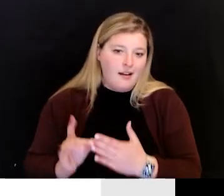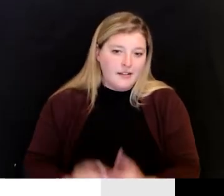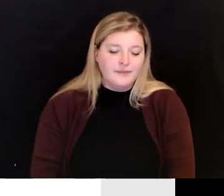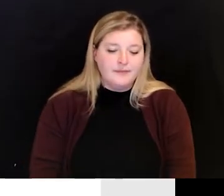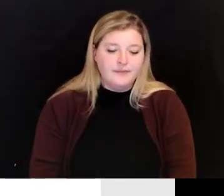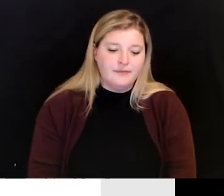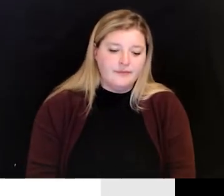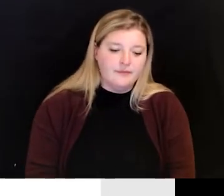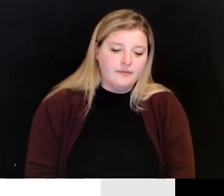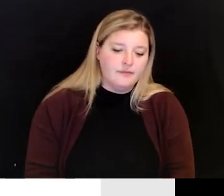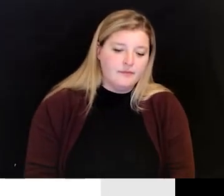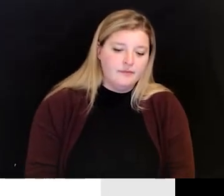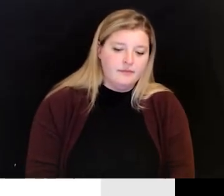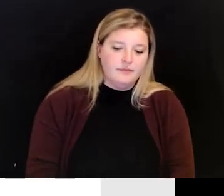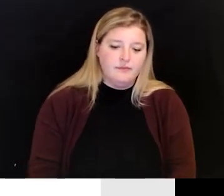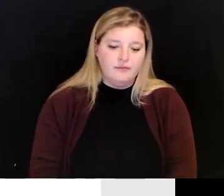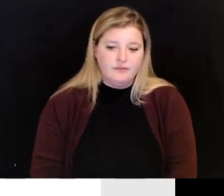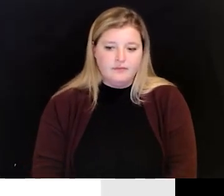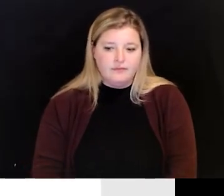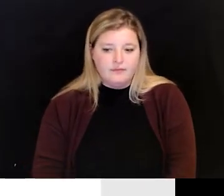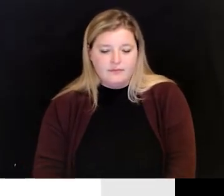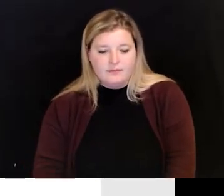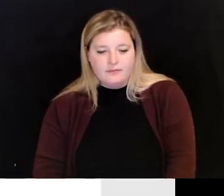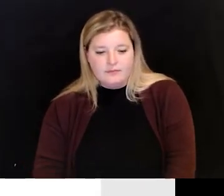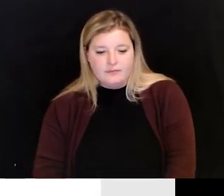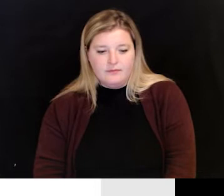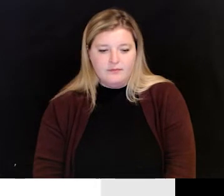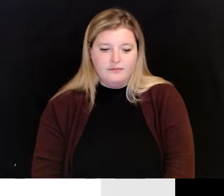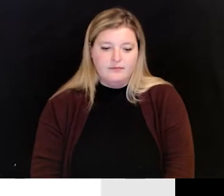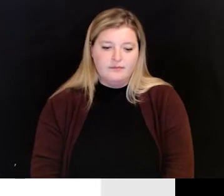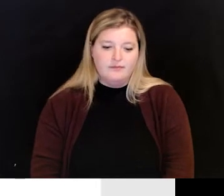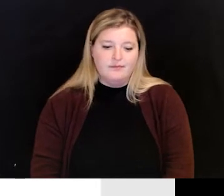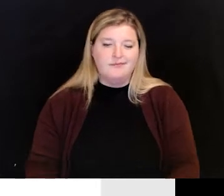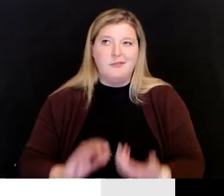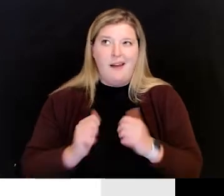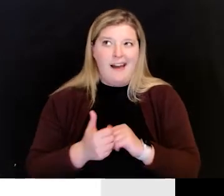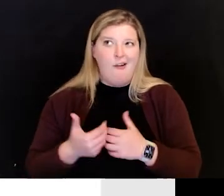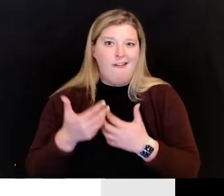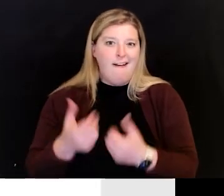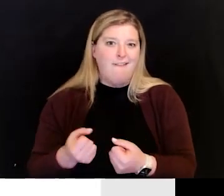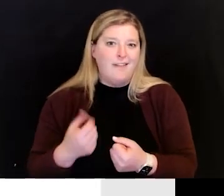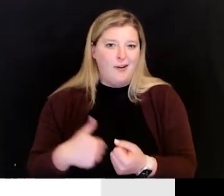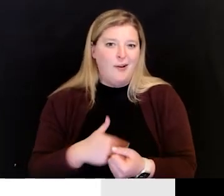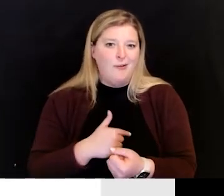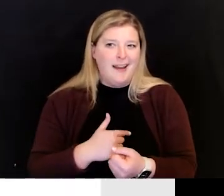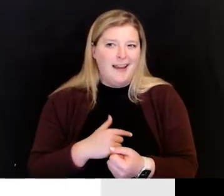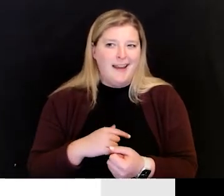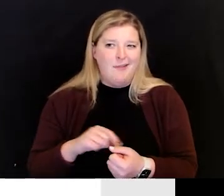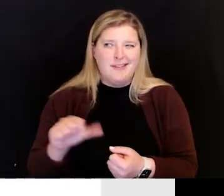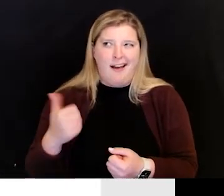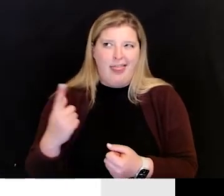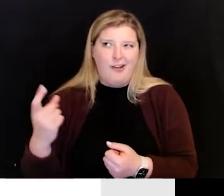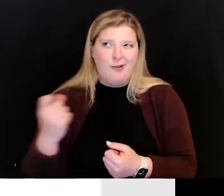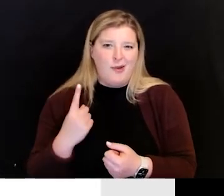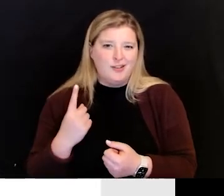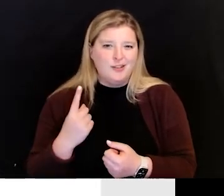So how confident are we? That was one of the other questions we had to answer for you today.